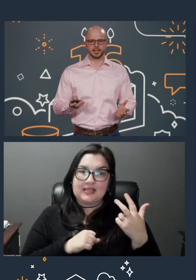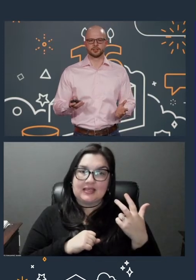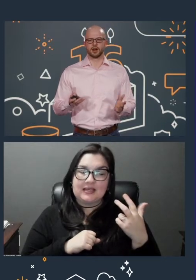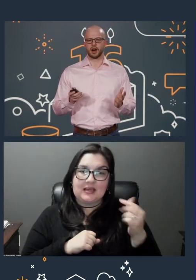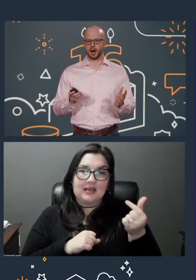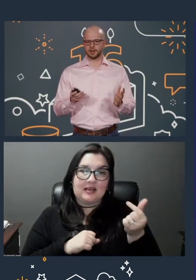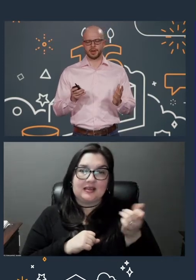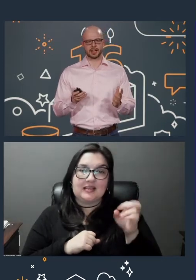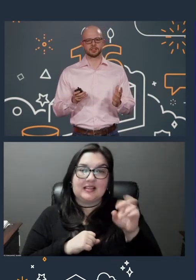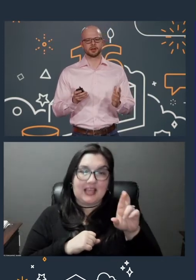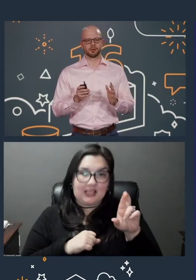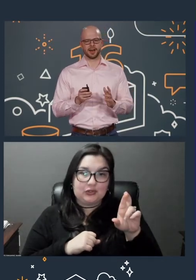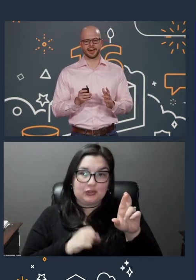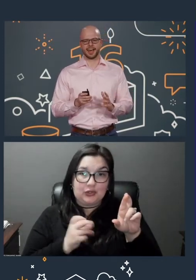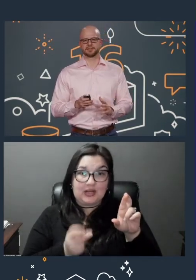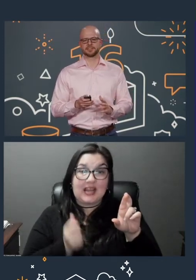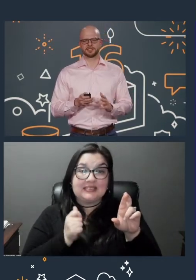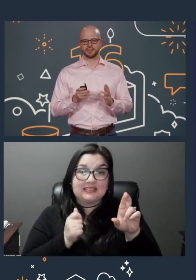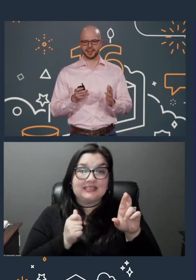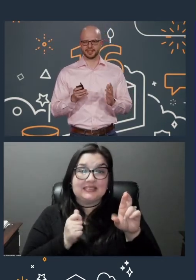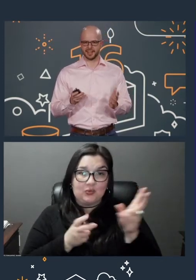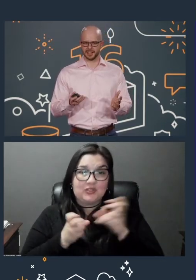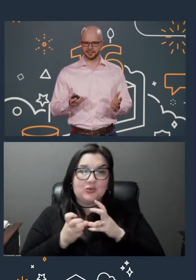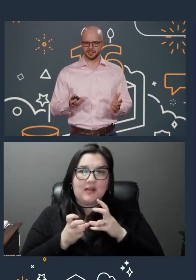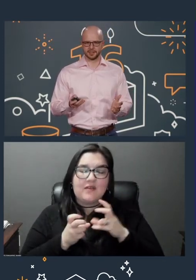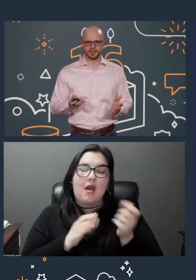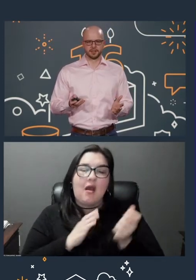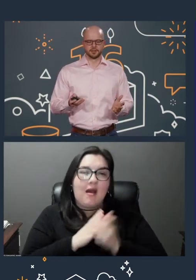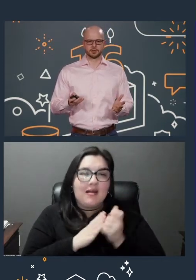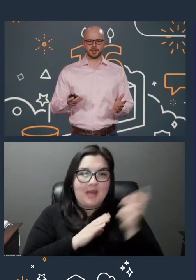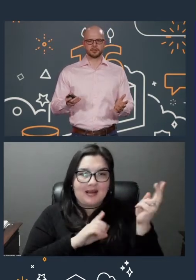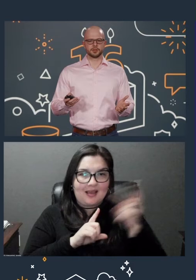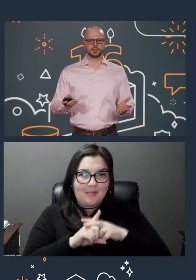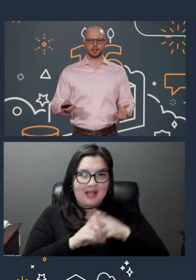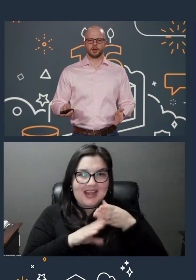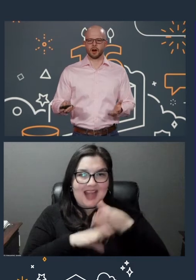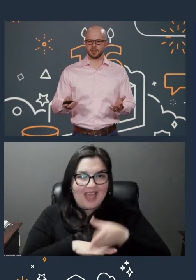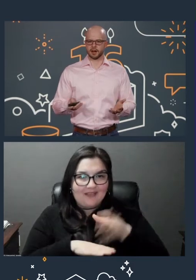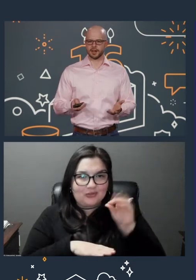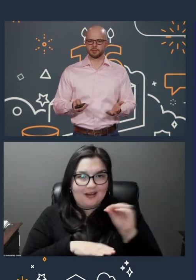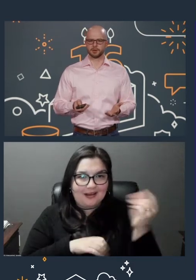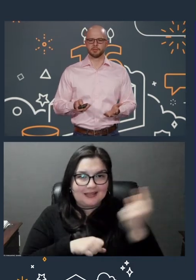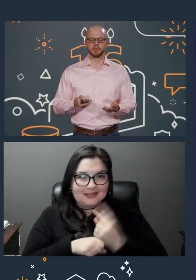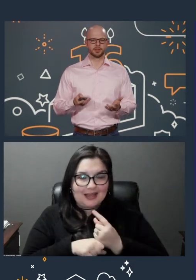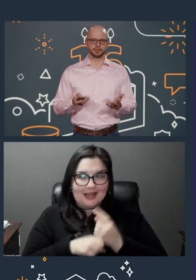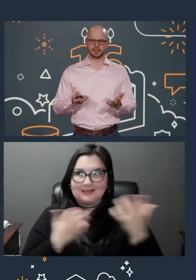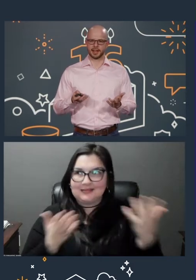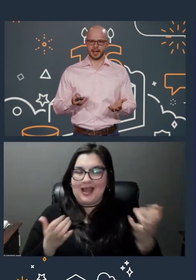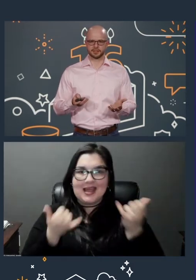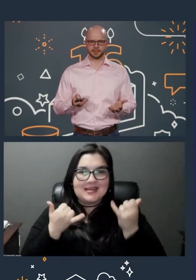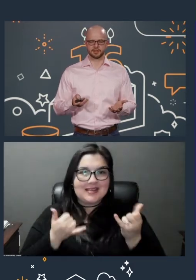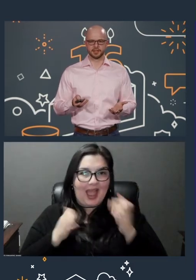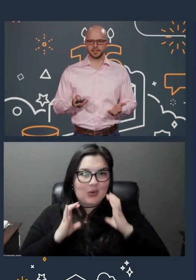is automatically applied after just 90 days. So customers can now archive with millisecond access,